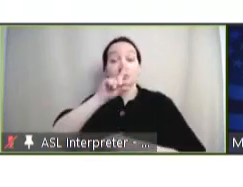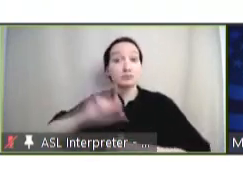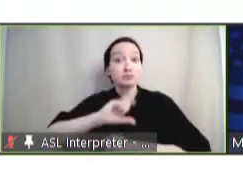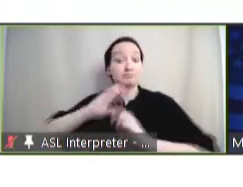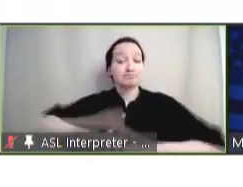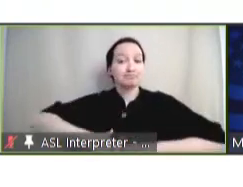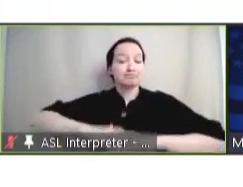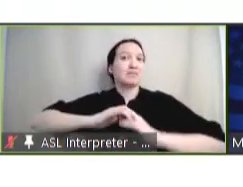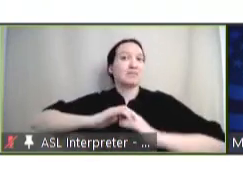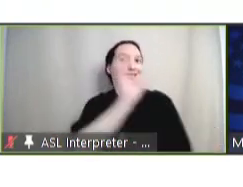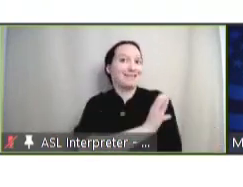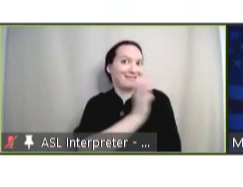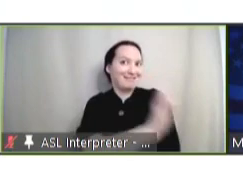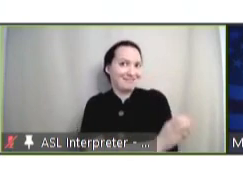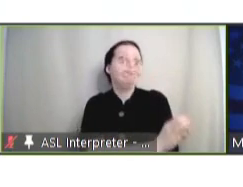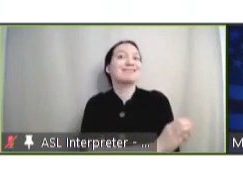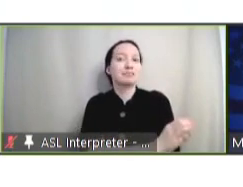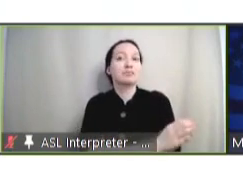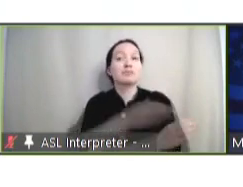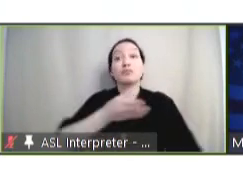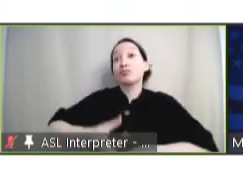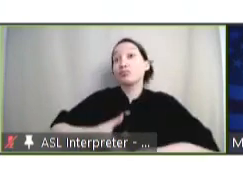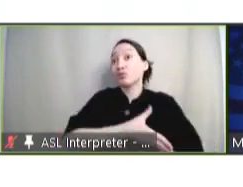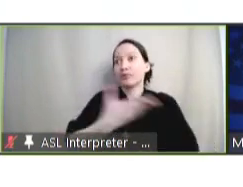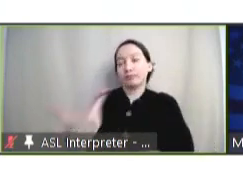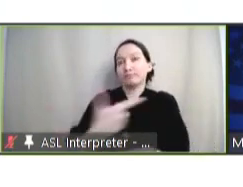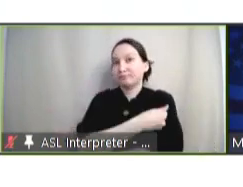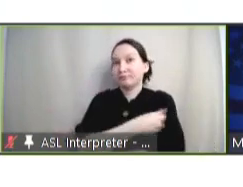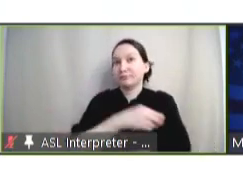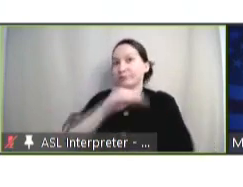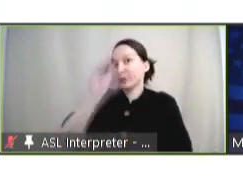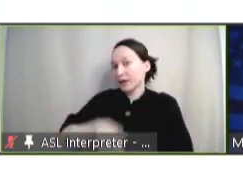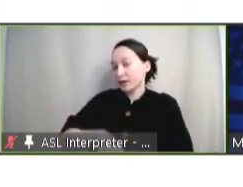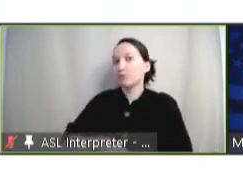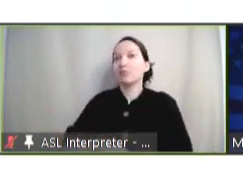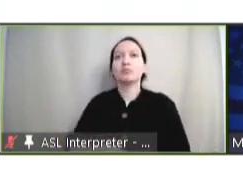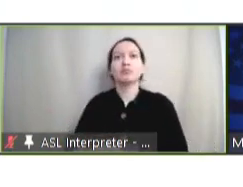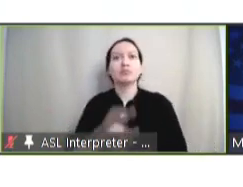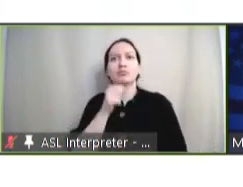clinics to help improve their immunization rates. And these are not healthcare industries, you know,